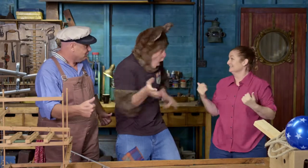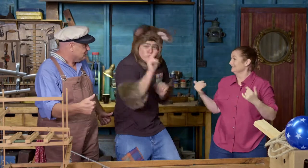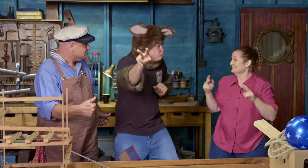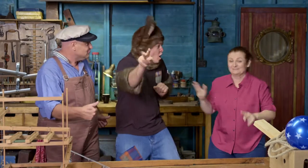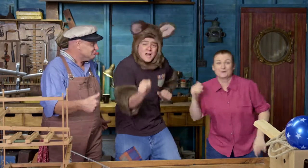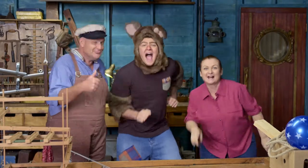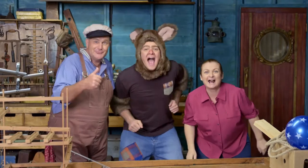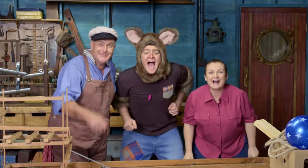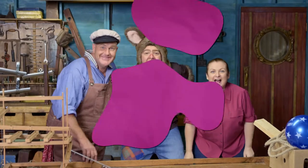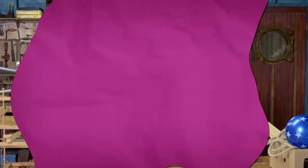Yeah, let's watch!